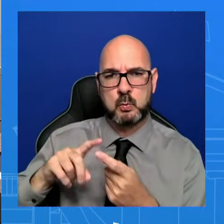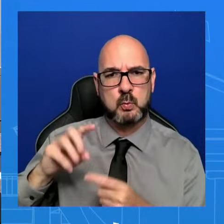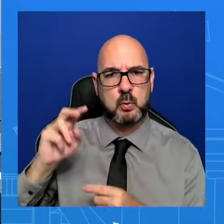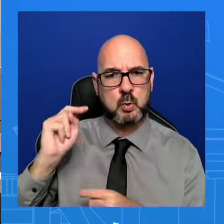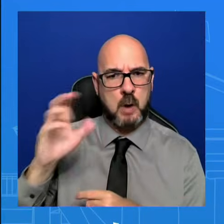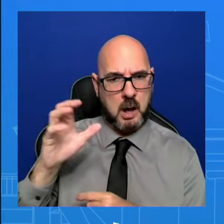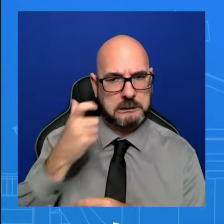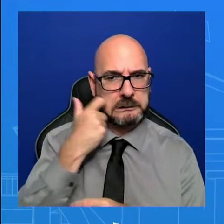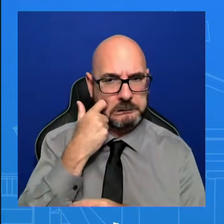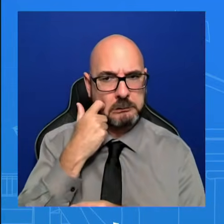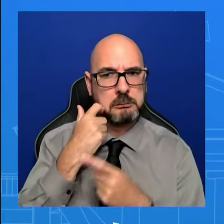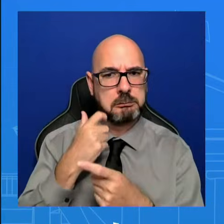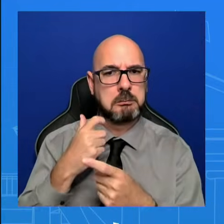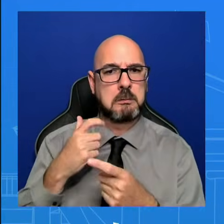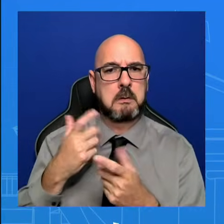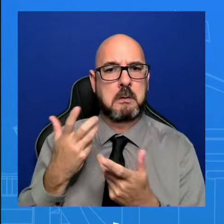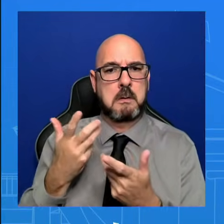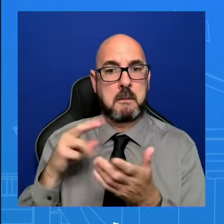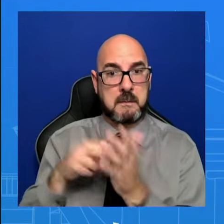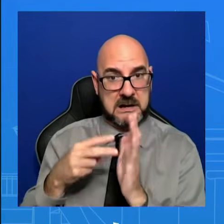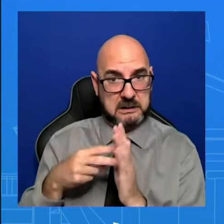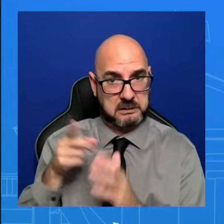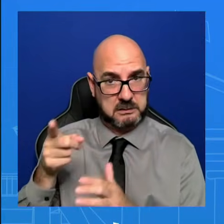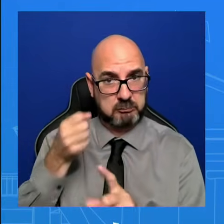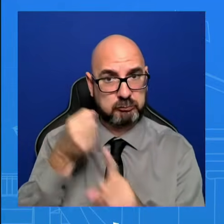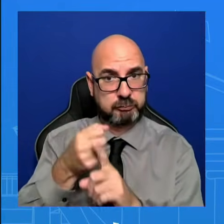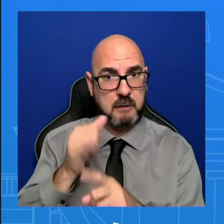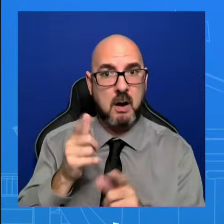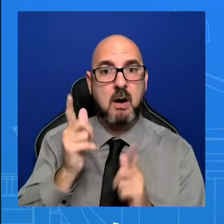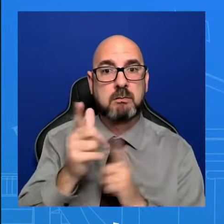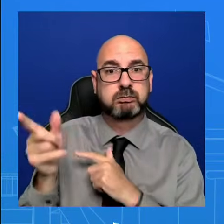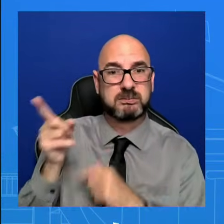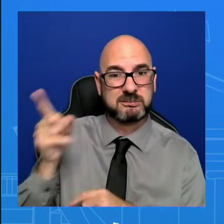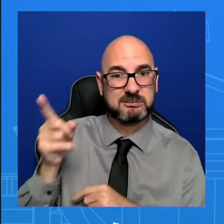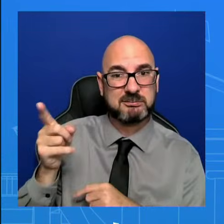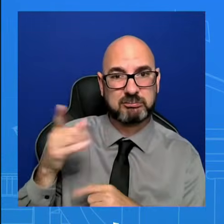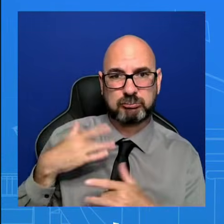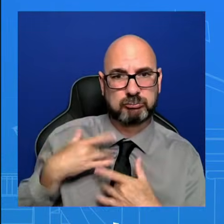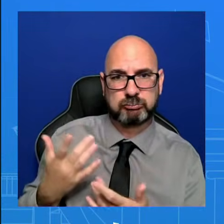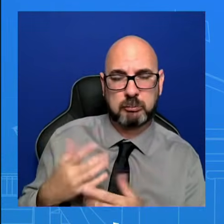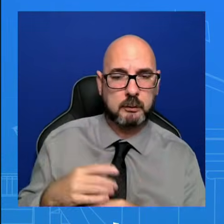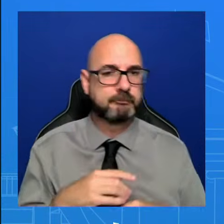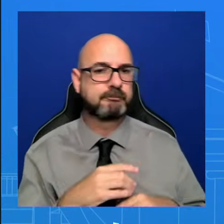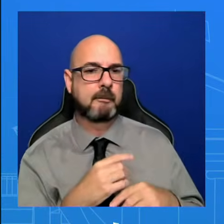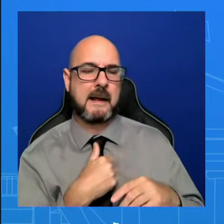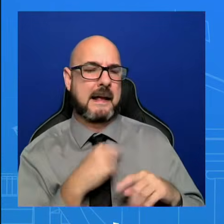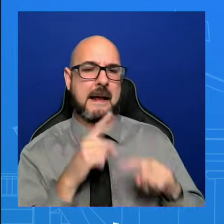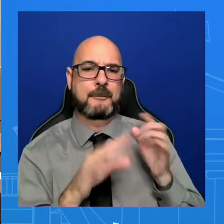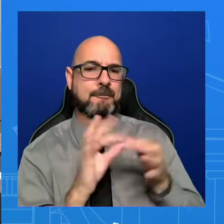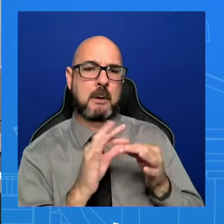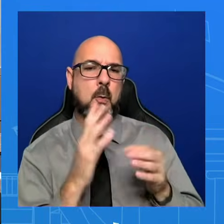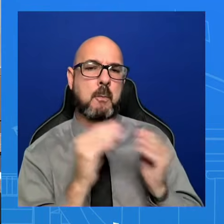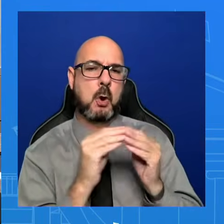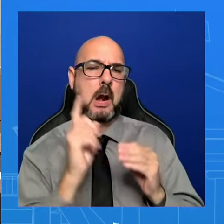Ms. Jean-Pierre: Don't have anything to share at this time. We'll have more later. Go ahead, Jon. The Press: To wit. Just to -- just a follow-up -- Ms. Jean-Pierre: Fair. Fair enough.